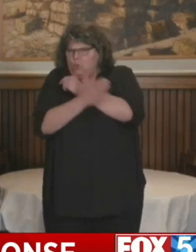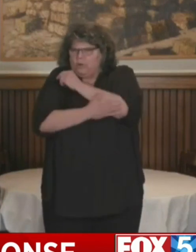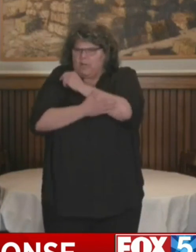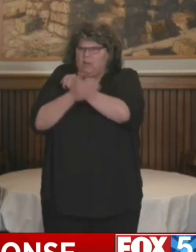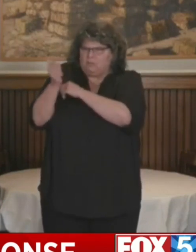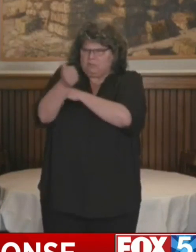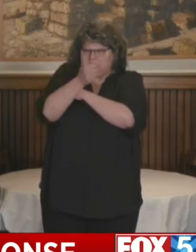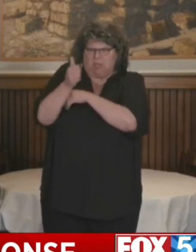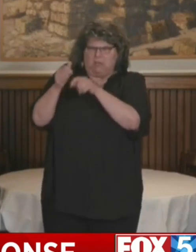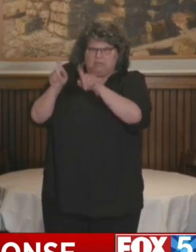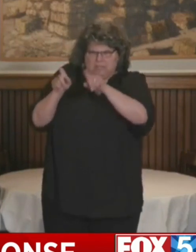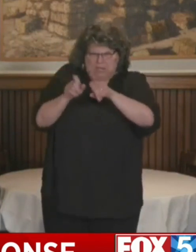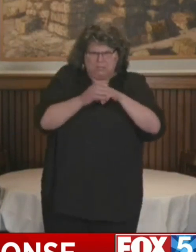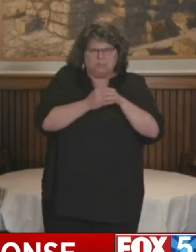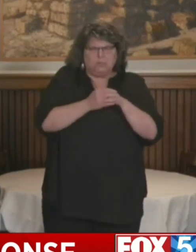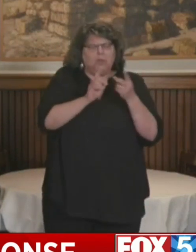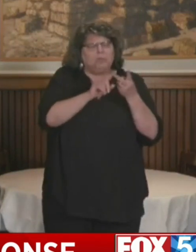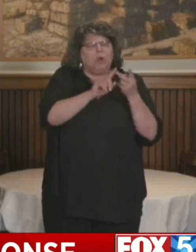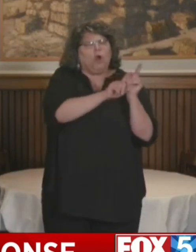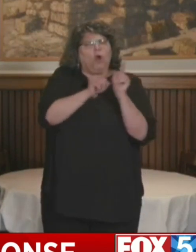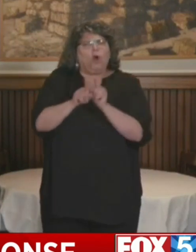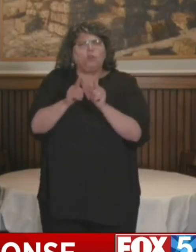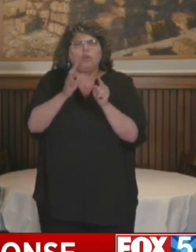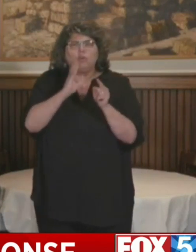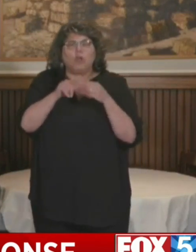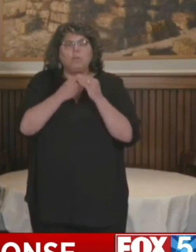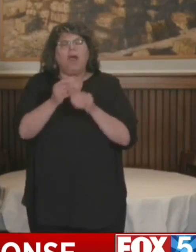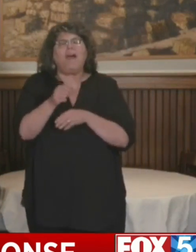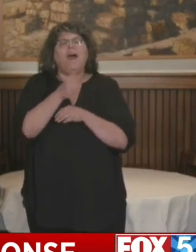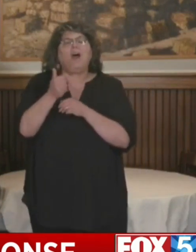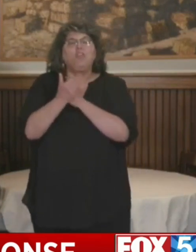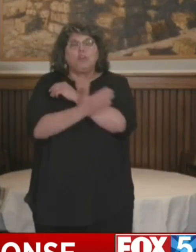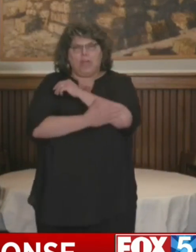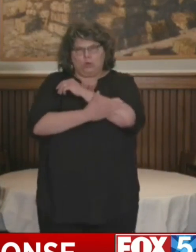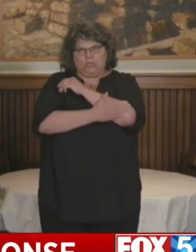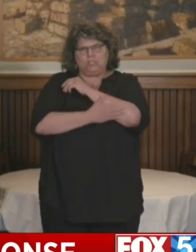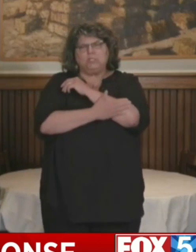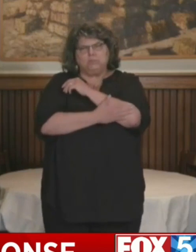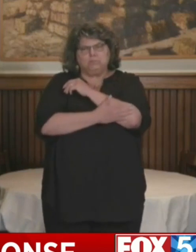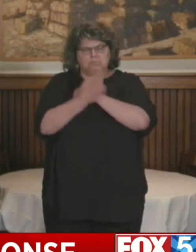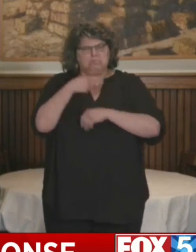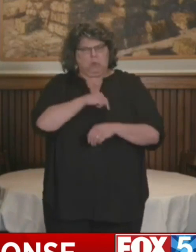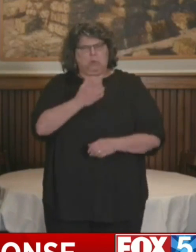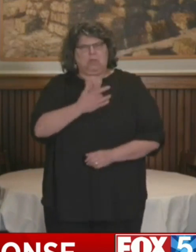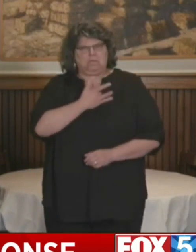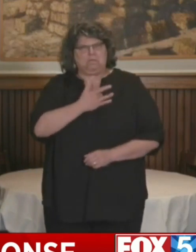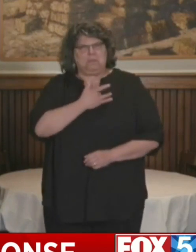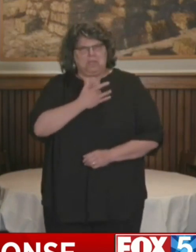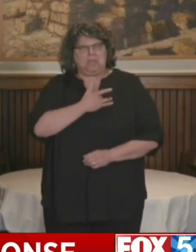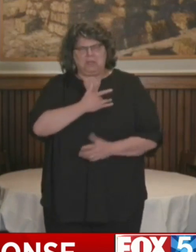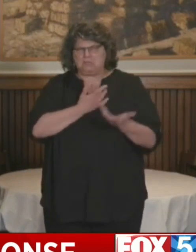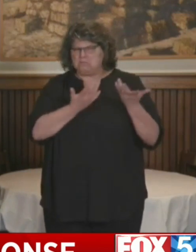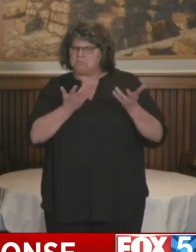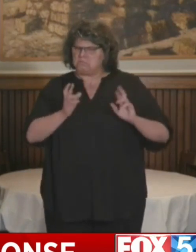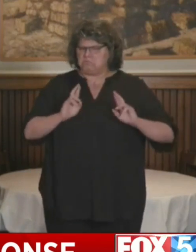GOOD TREND LINES. THUS AH THE REASON WE'RE HERE TODAY, NOT JUST TO TALK ABOUT THE PAST AND THOSE 24 COUNTIES THAT HAVE SUFFERED TESTED. BUT TO